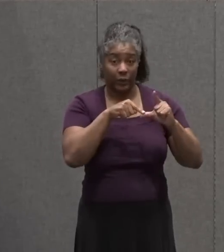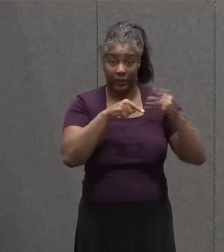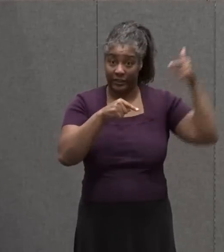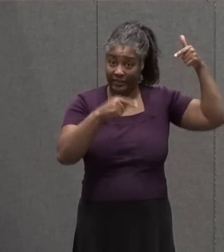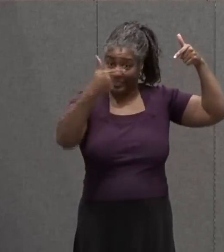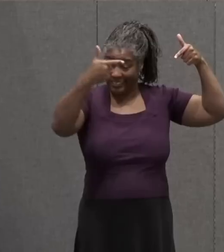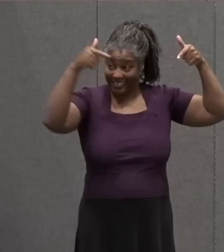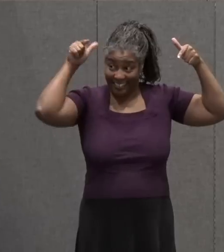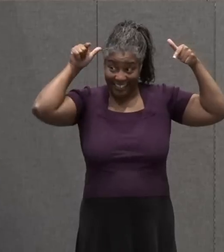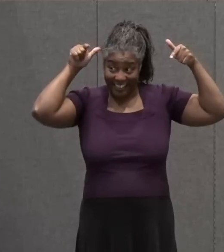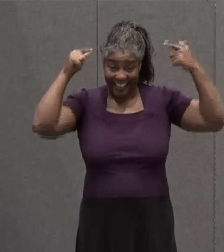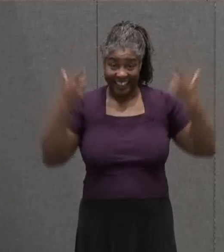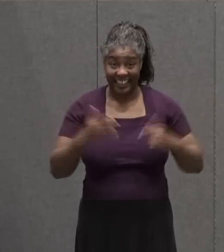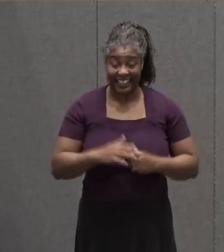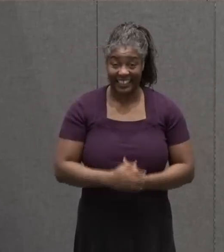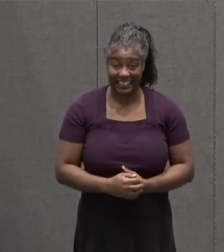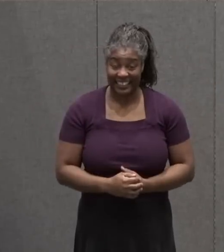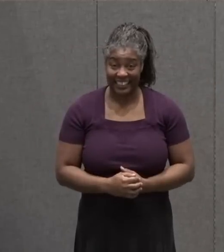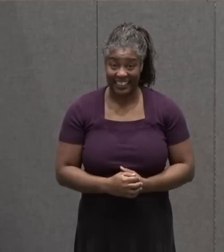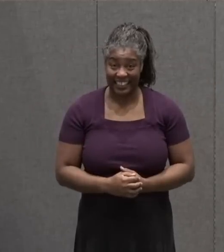then it wouldn't be my.